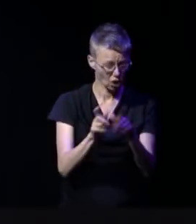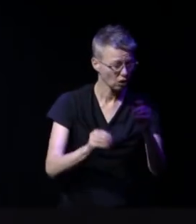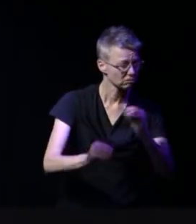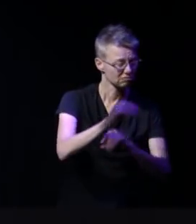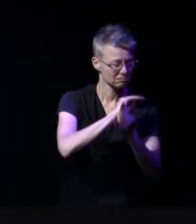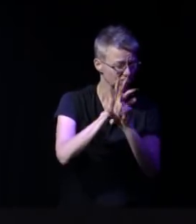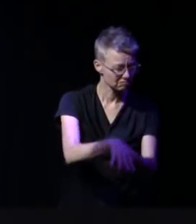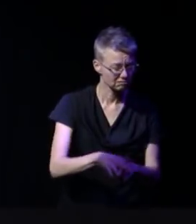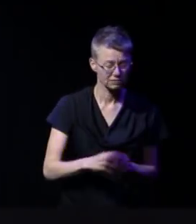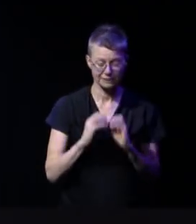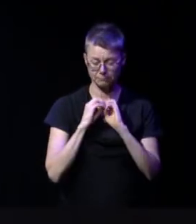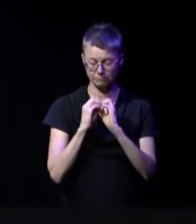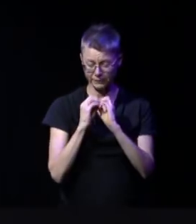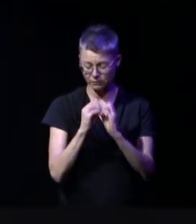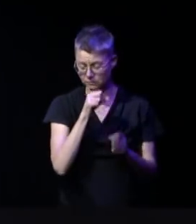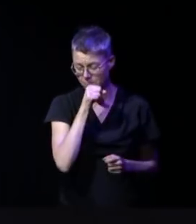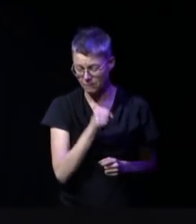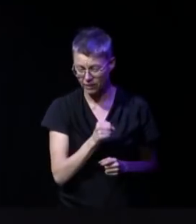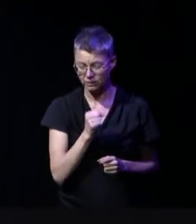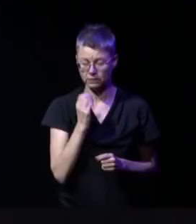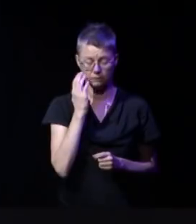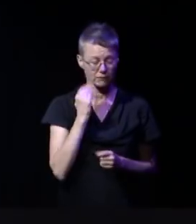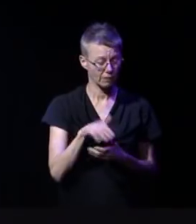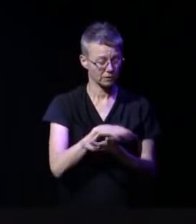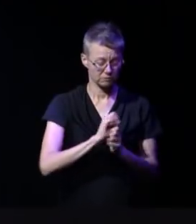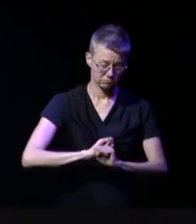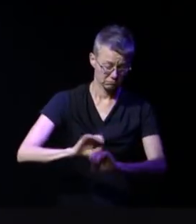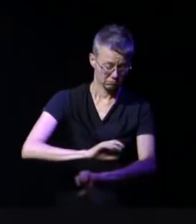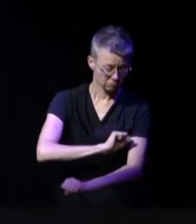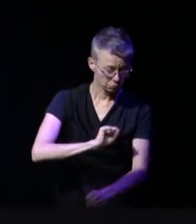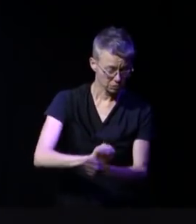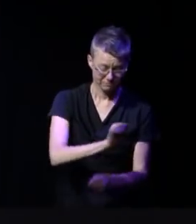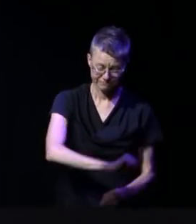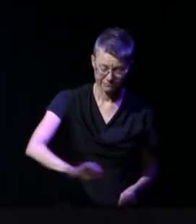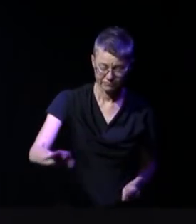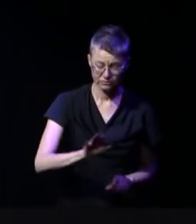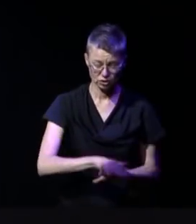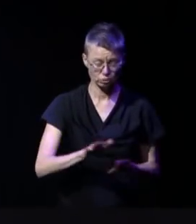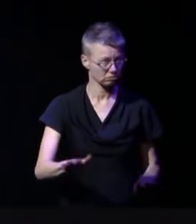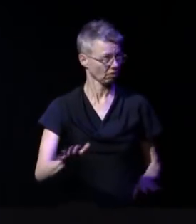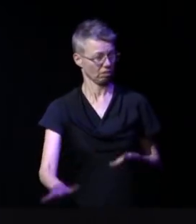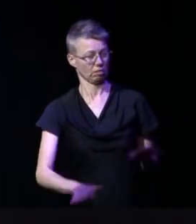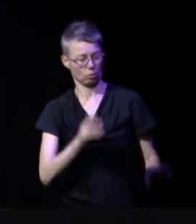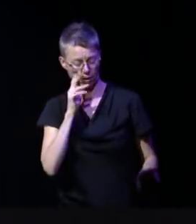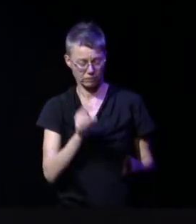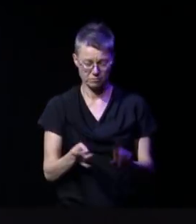the billions of men and families tortured, imprisoned, displaced, their children left to fend for themselves in a world